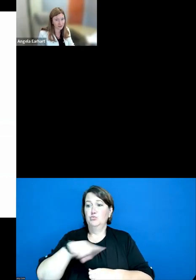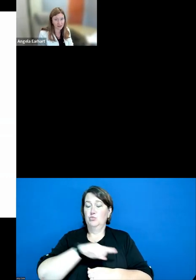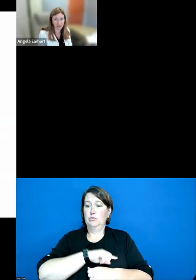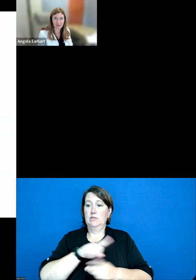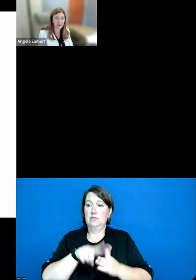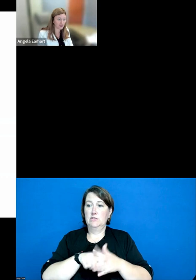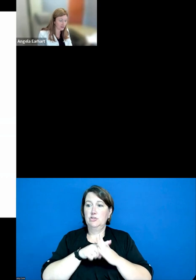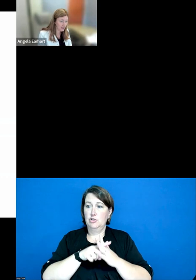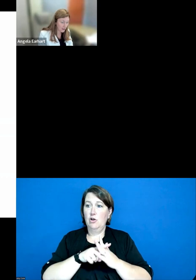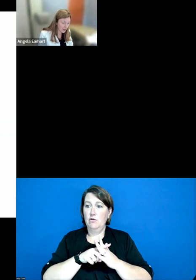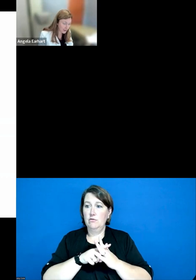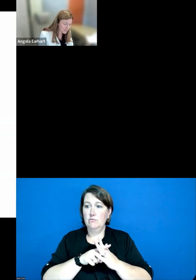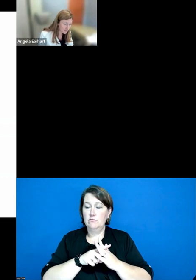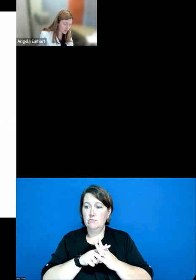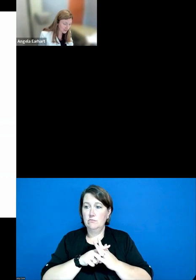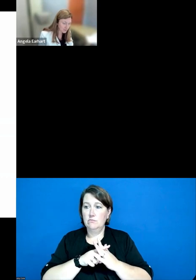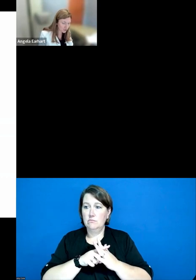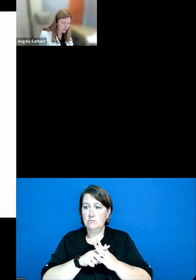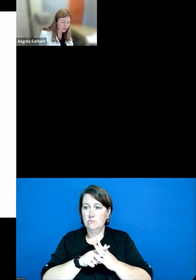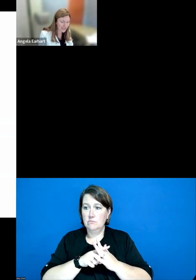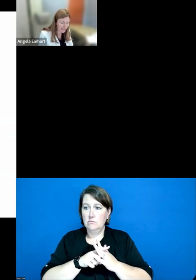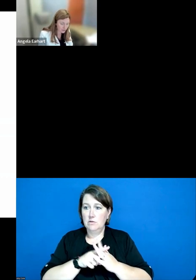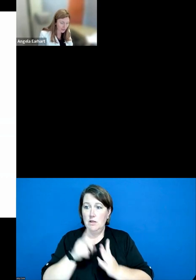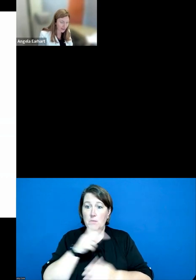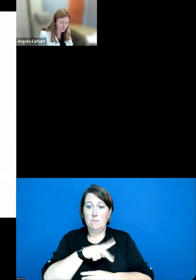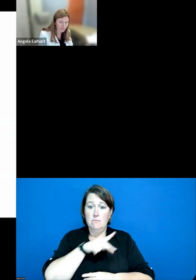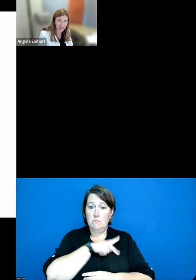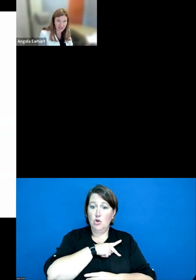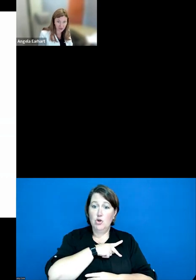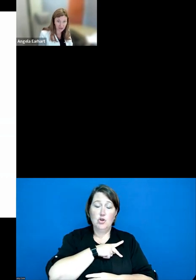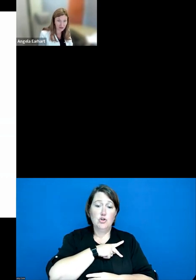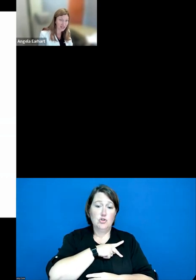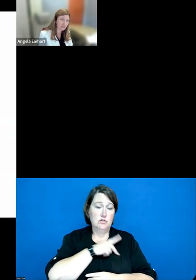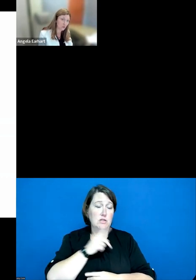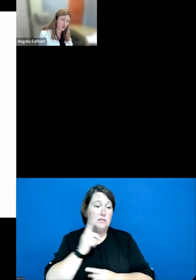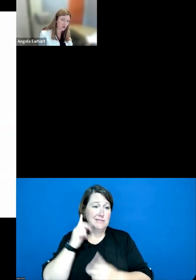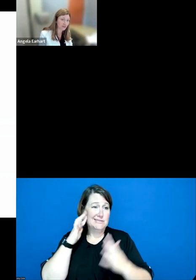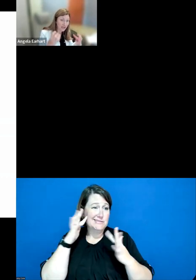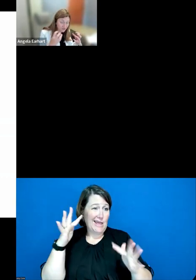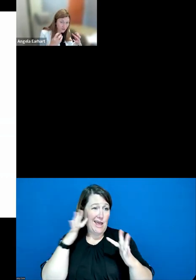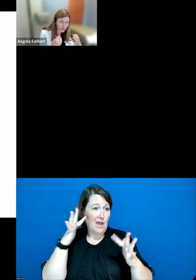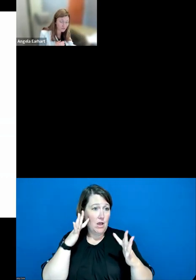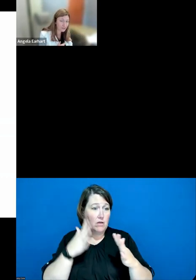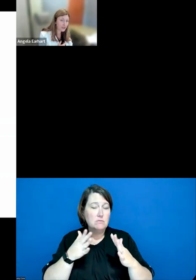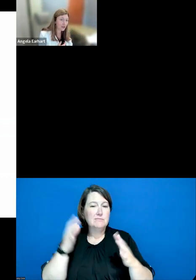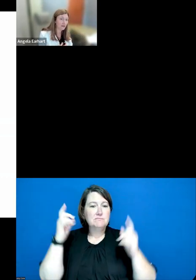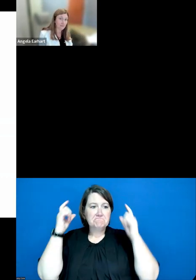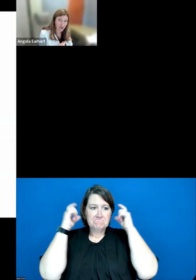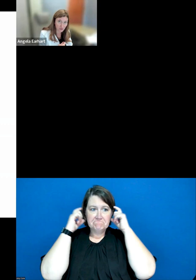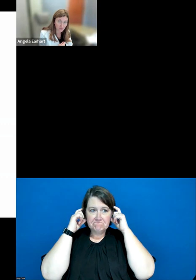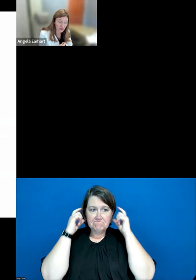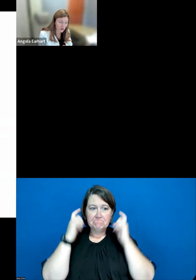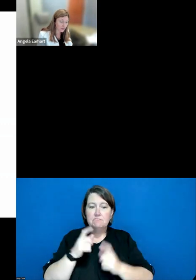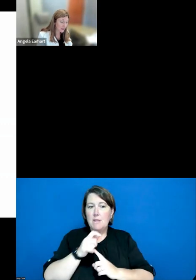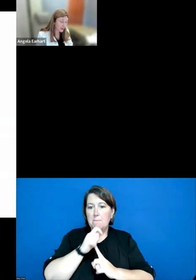with the personal sound amplification. That's more like the phones and the microphone.